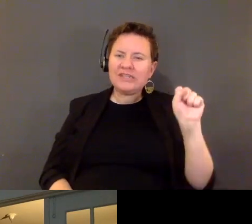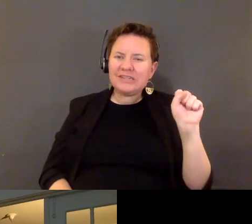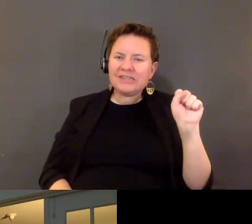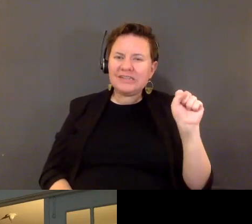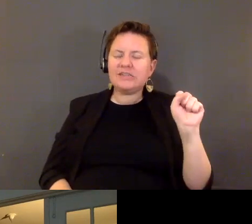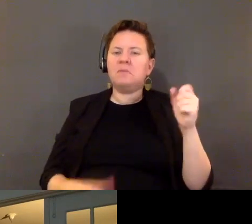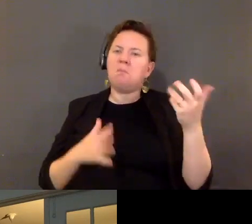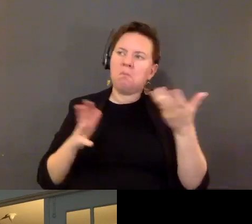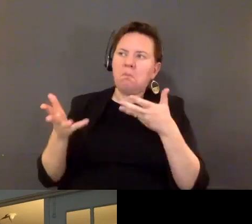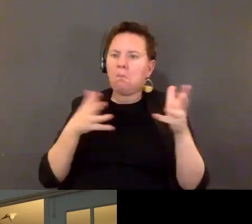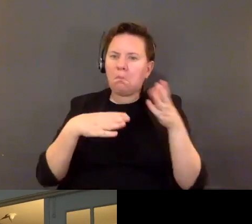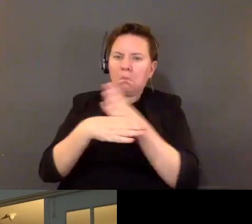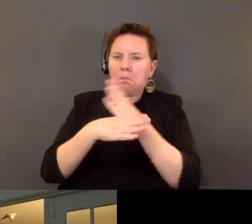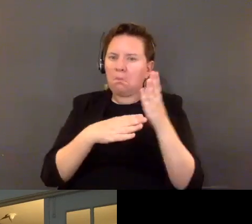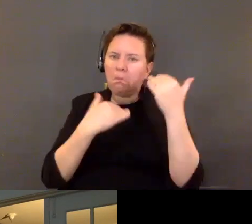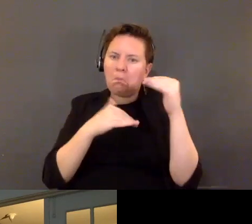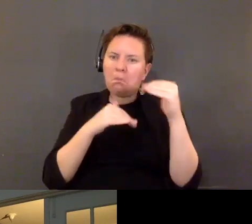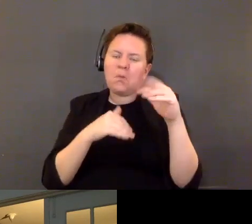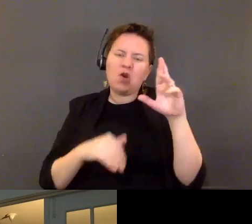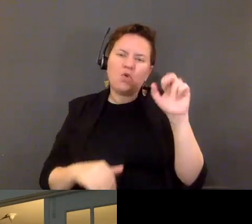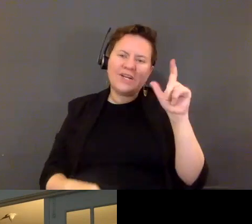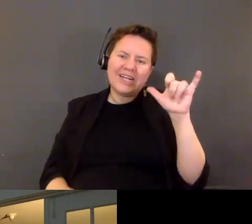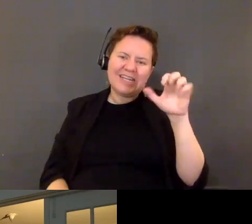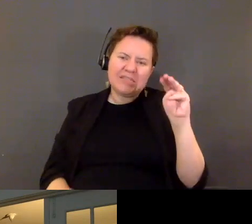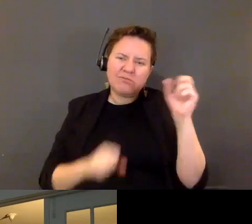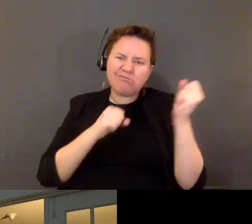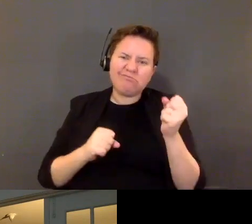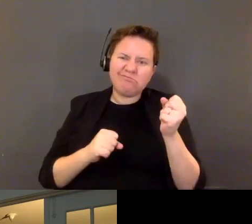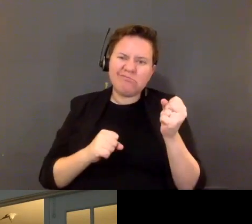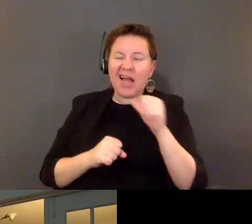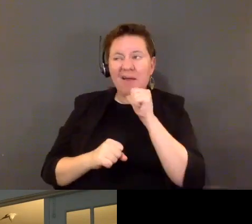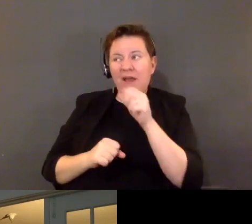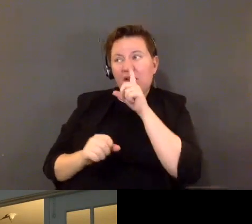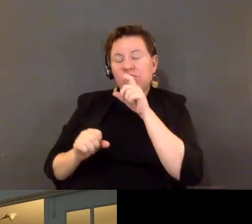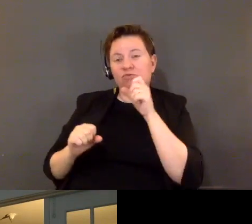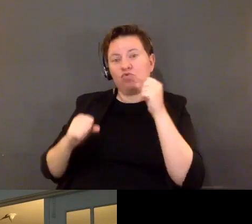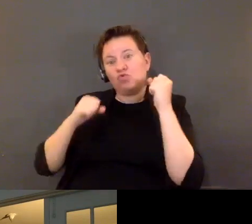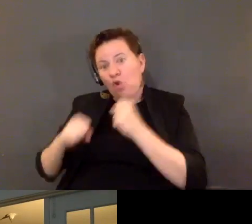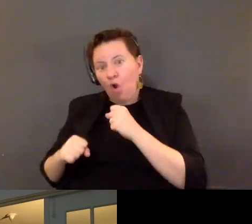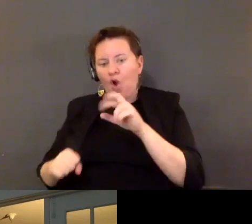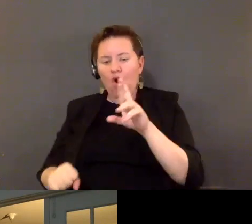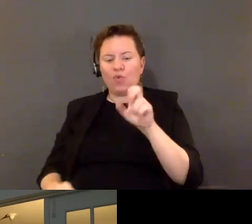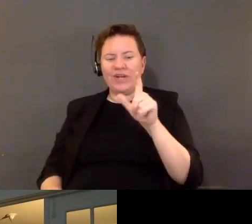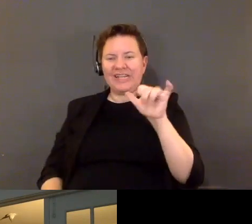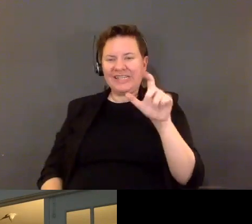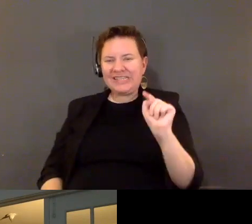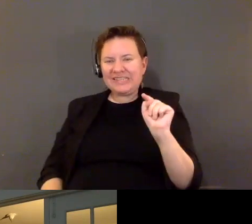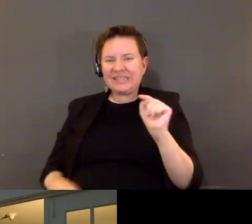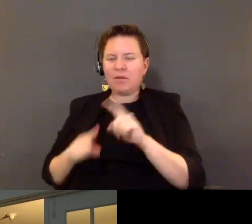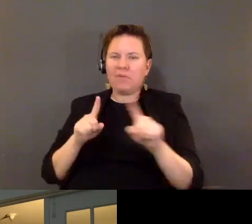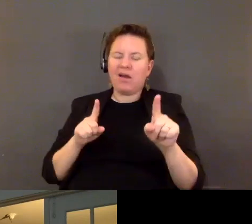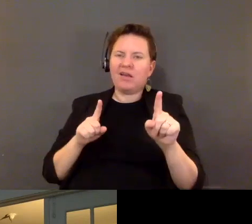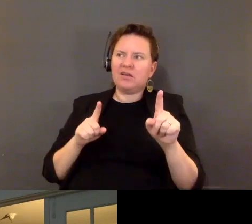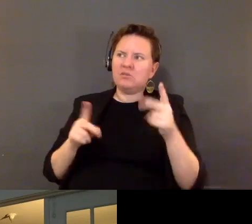within the bounds of realism i'm not a a great realist but it's you know it's perceptual um